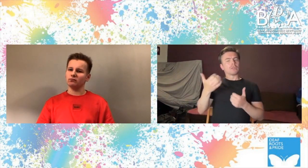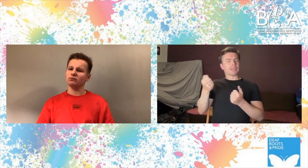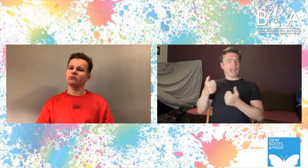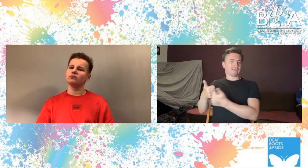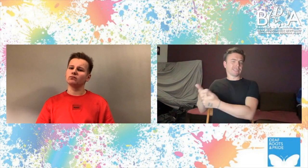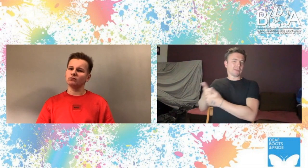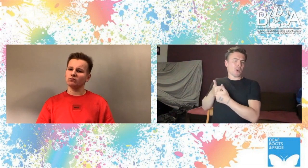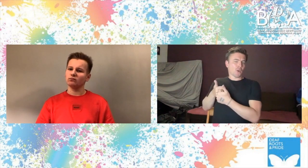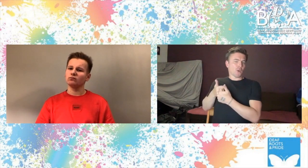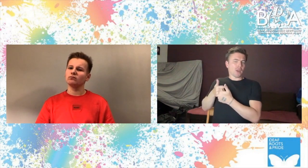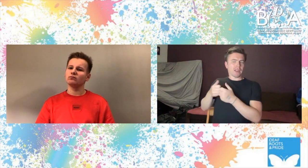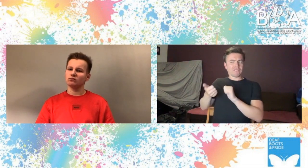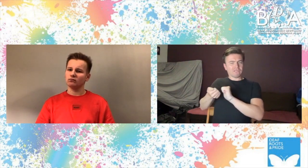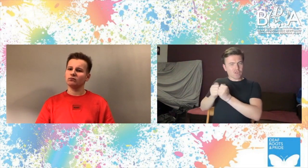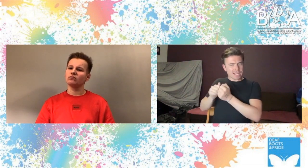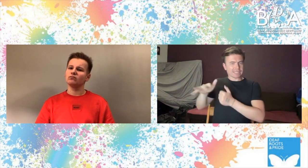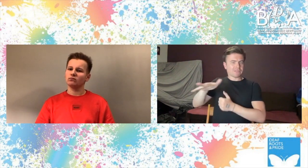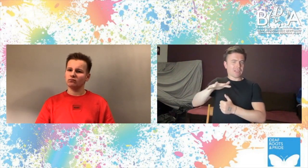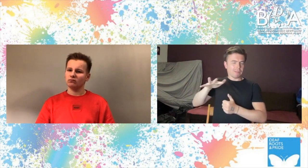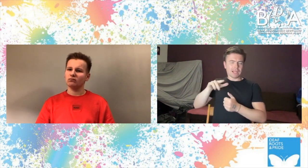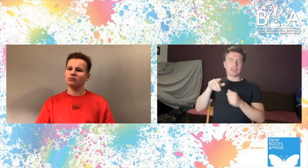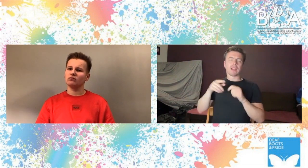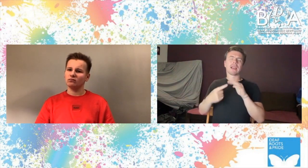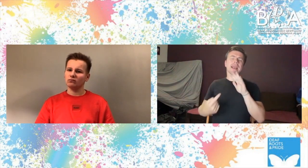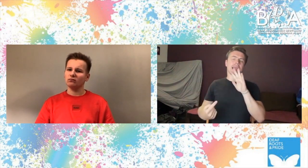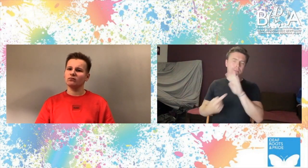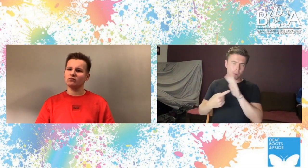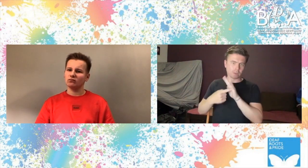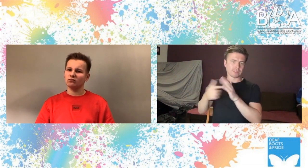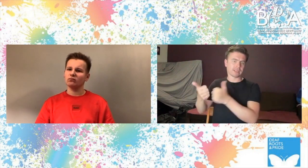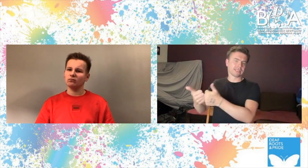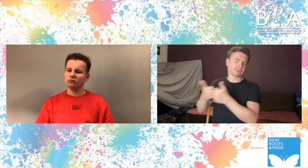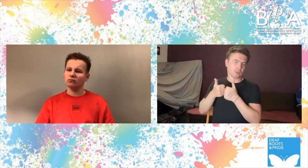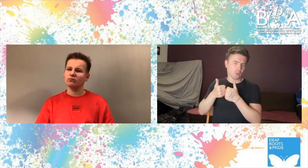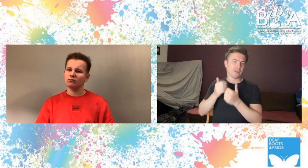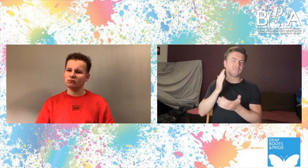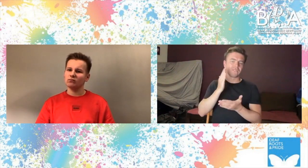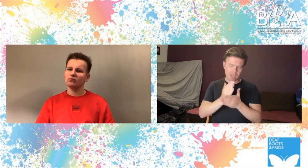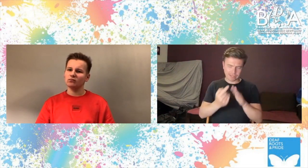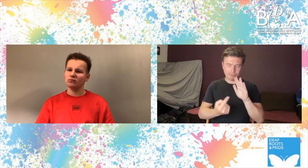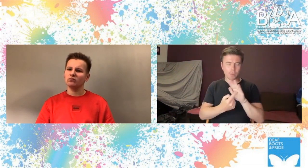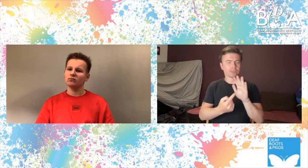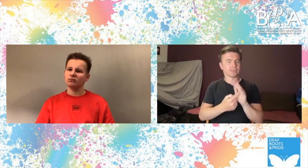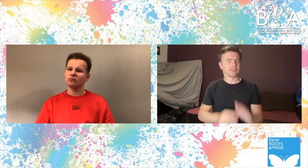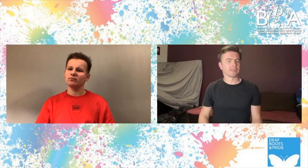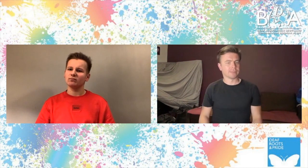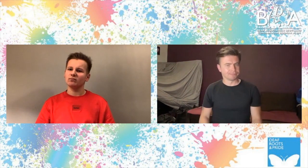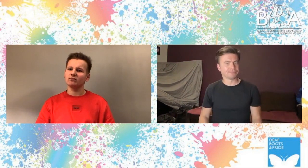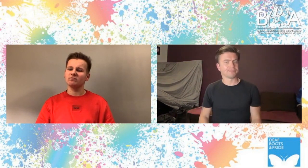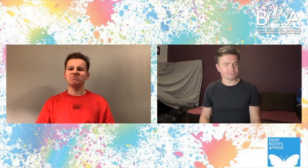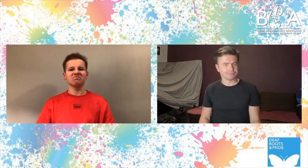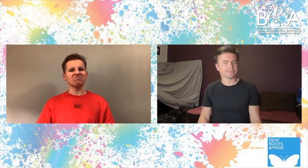But for me, friends and family have been very important. Their support has been very important.